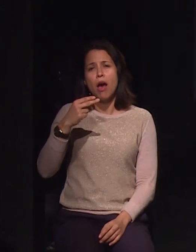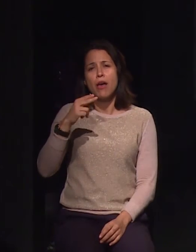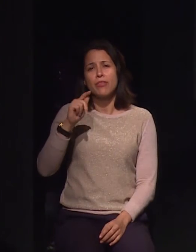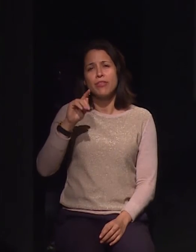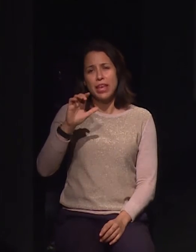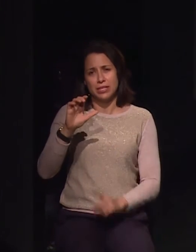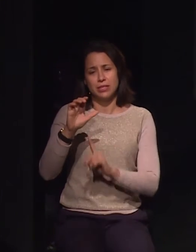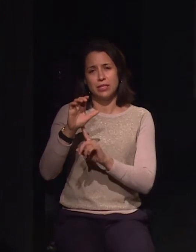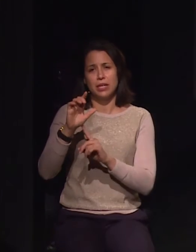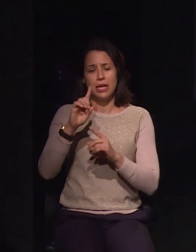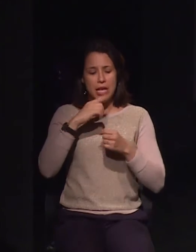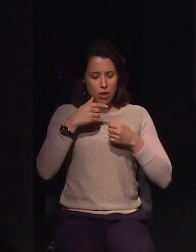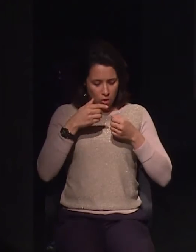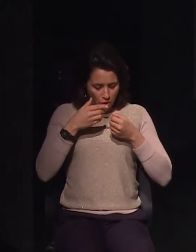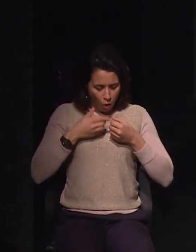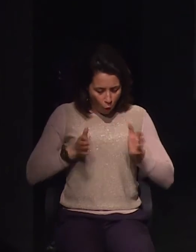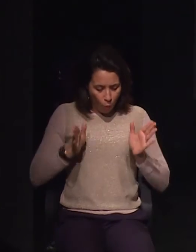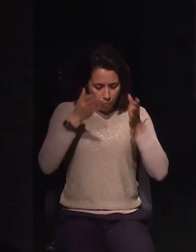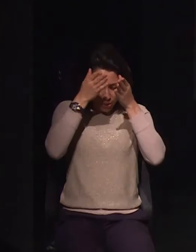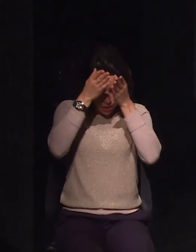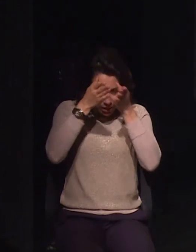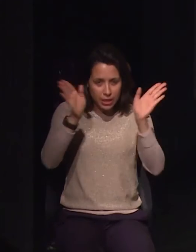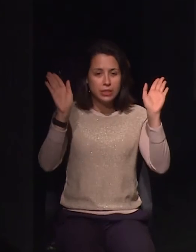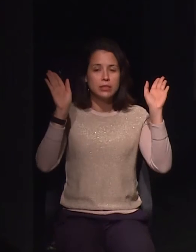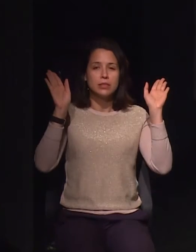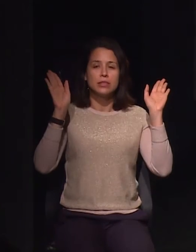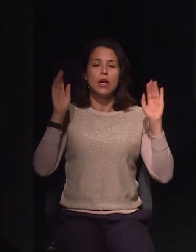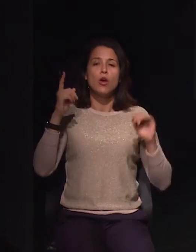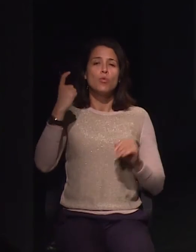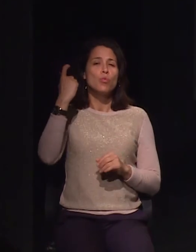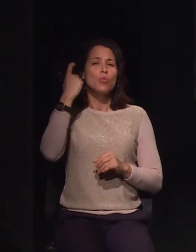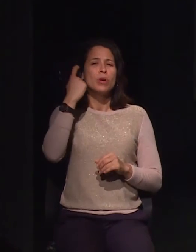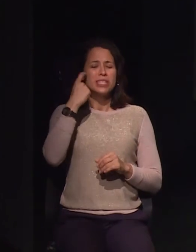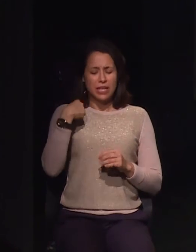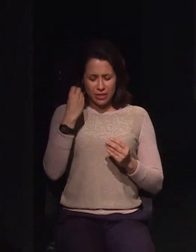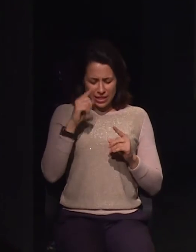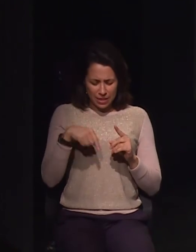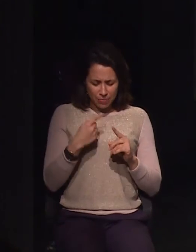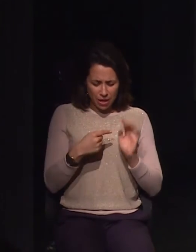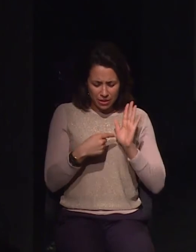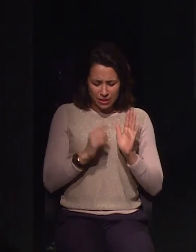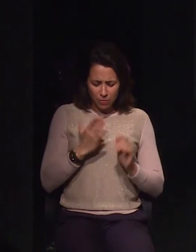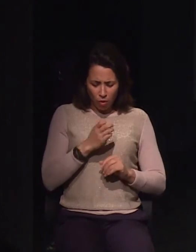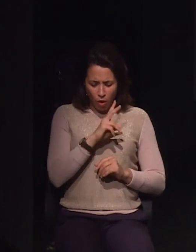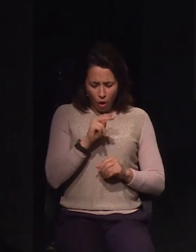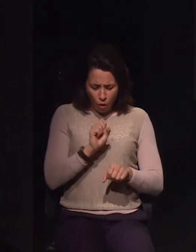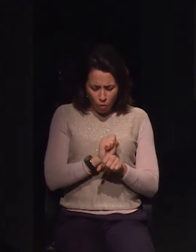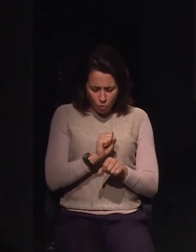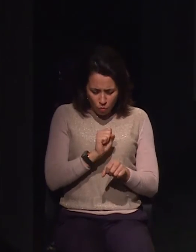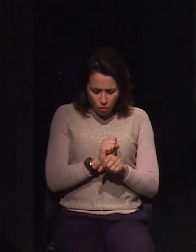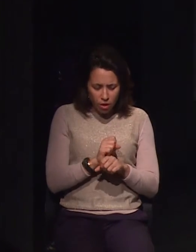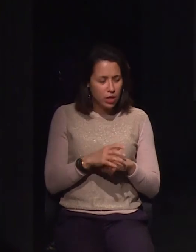It moved me to think of a recent example in our own work at Sphinx in response to some